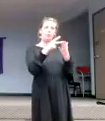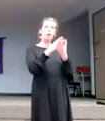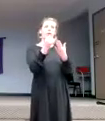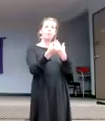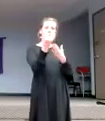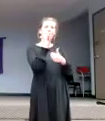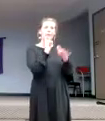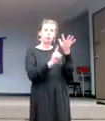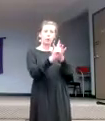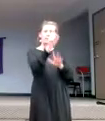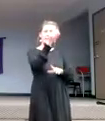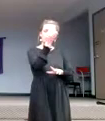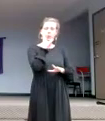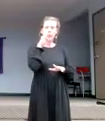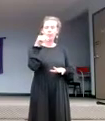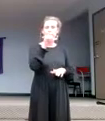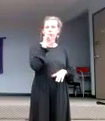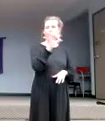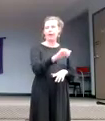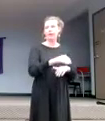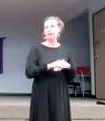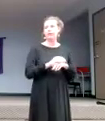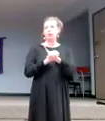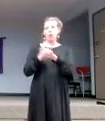if it arises.